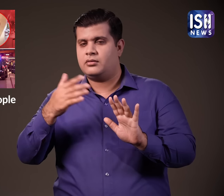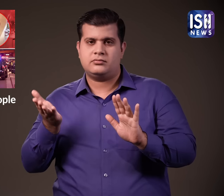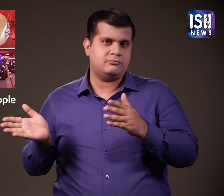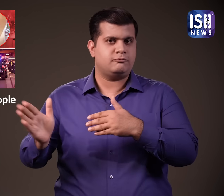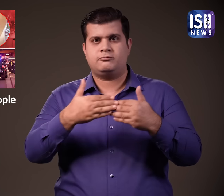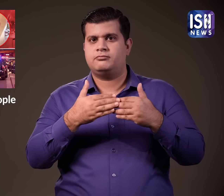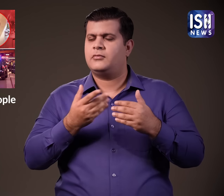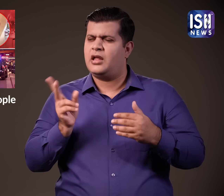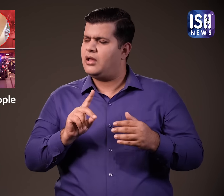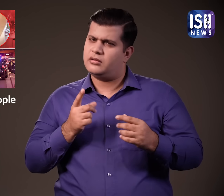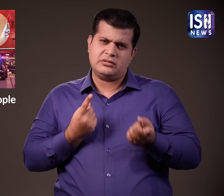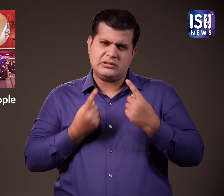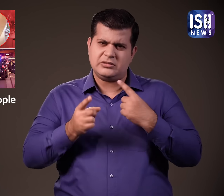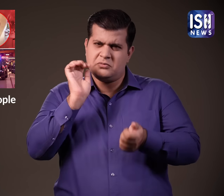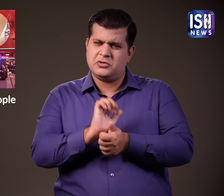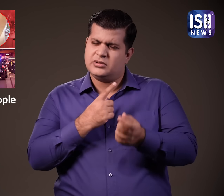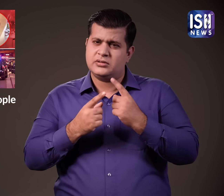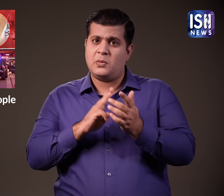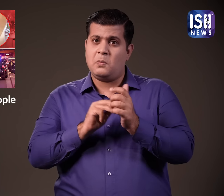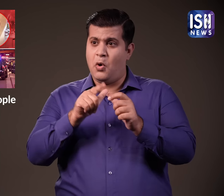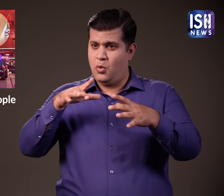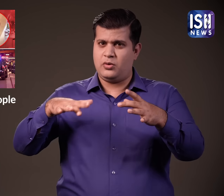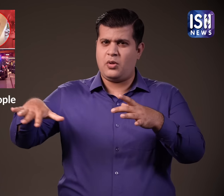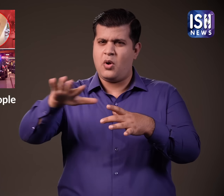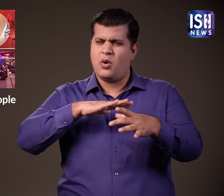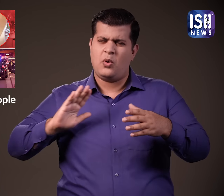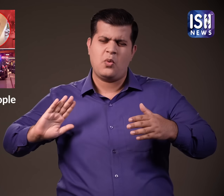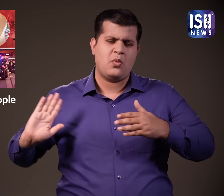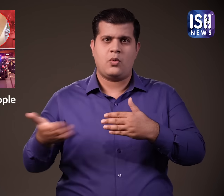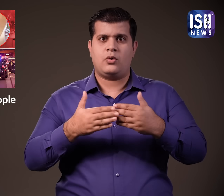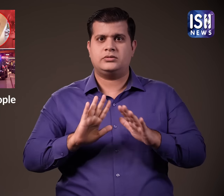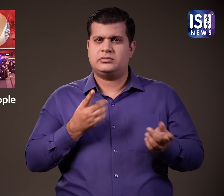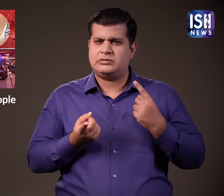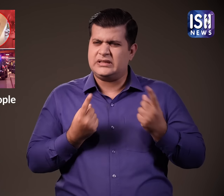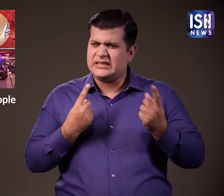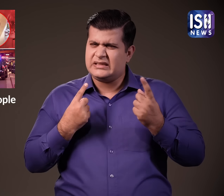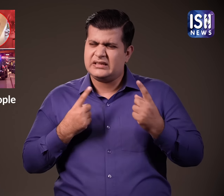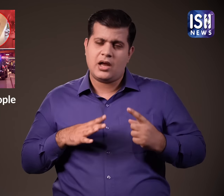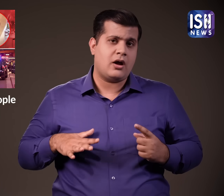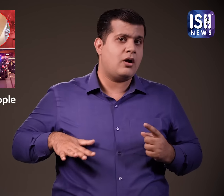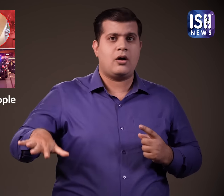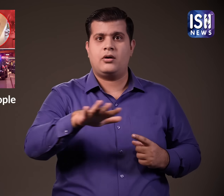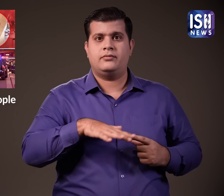Later they closed the mall and started the investigation again.